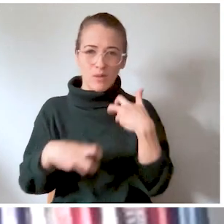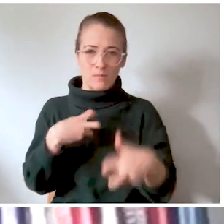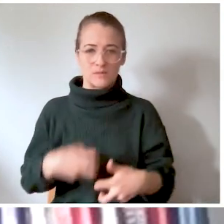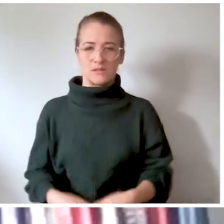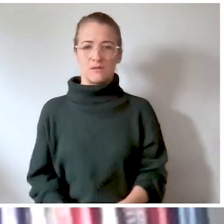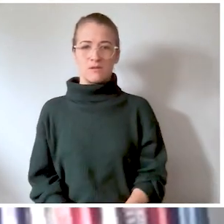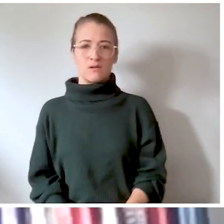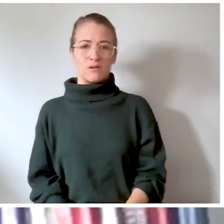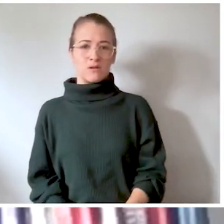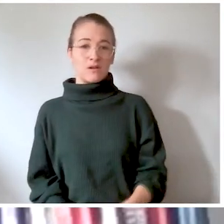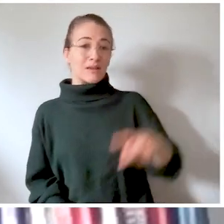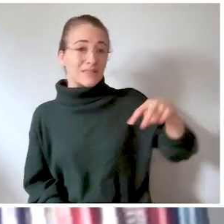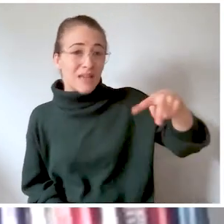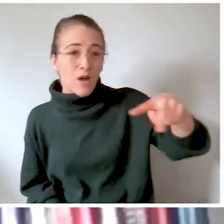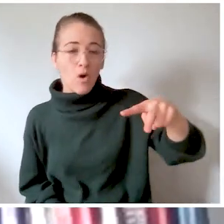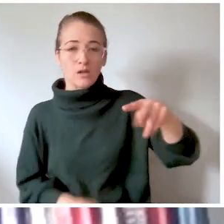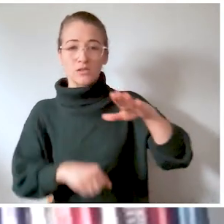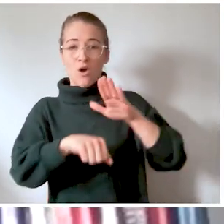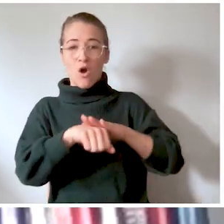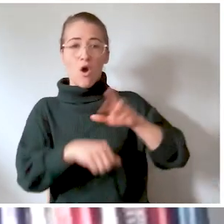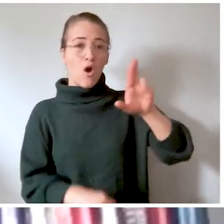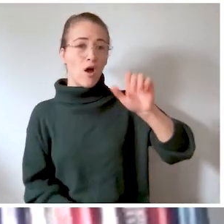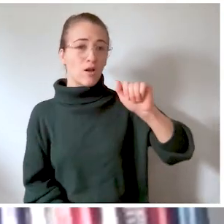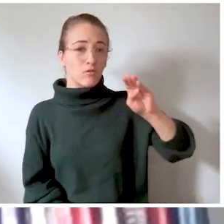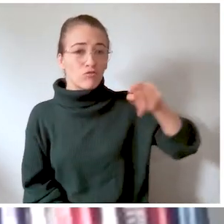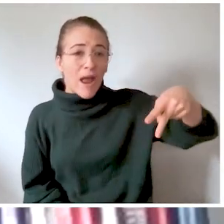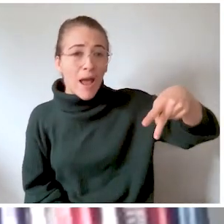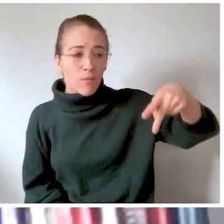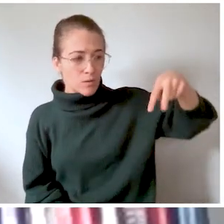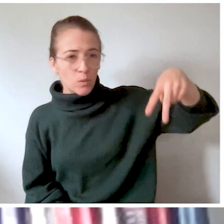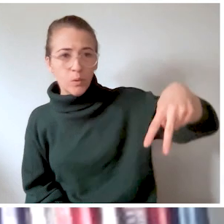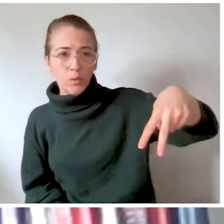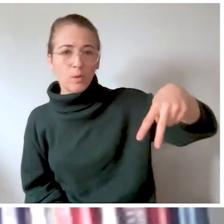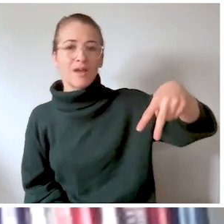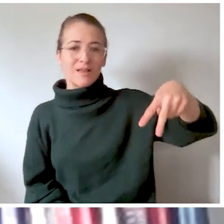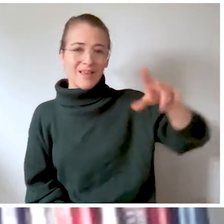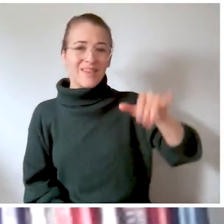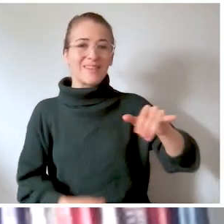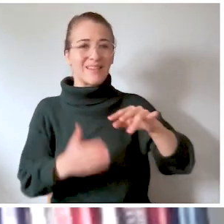Onto the sidewalks, also onto the pedestrian ramps, which of course, are the ramps that allow people